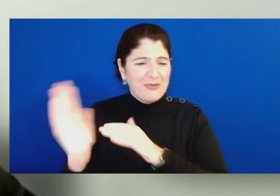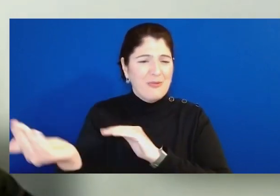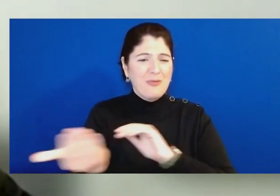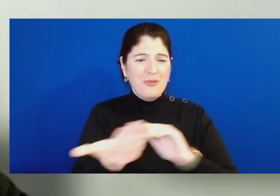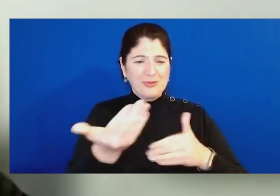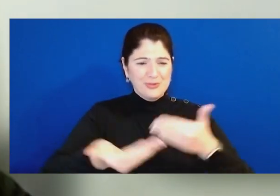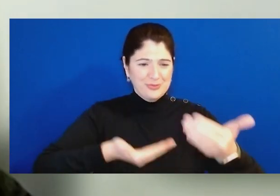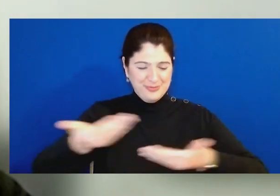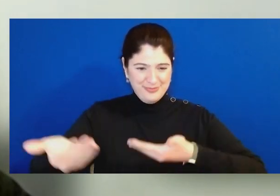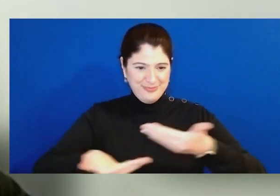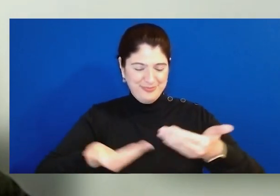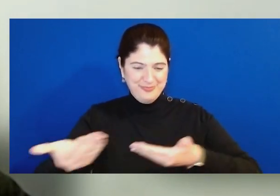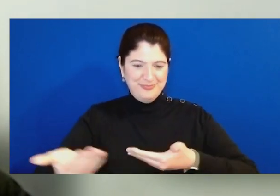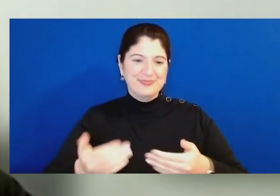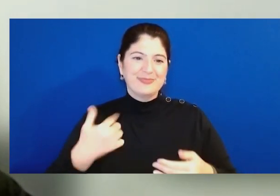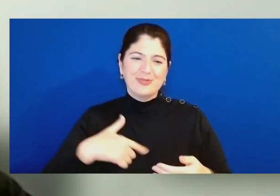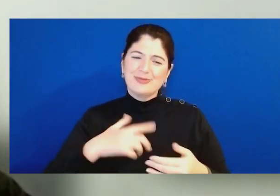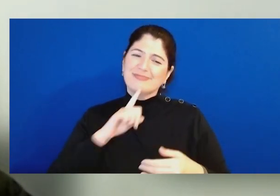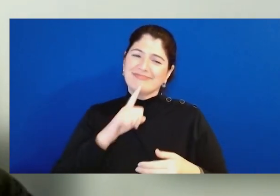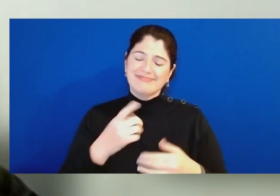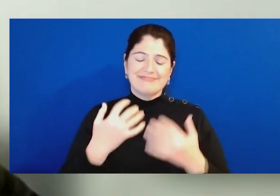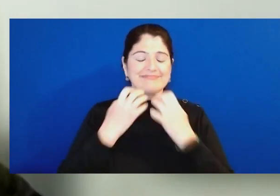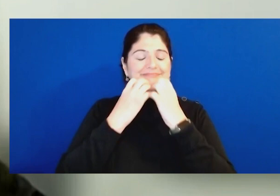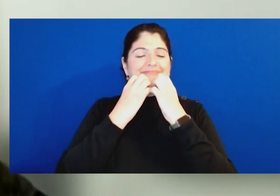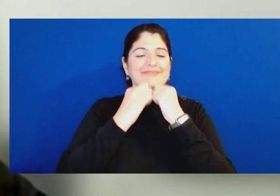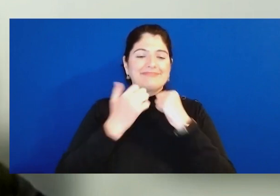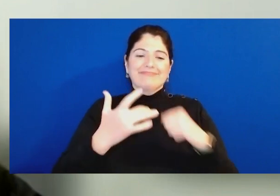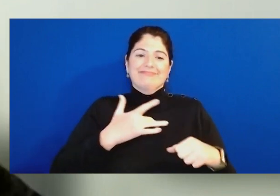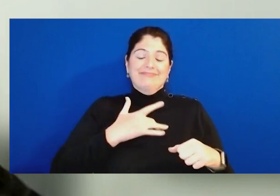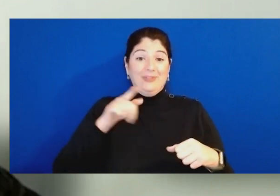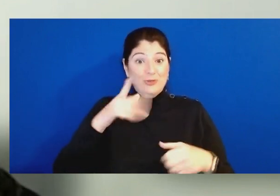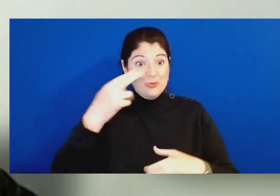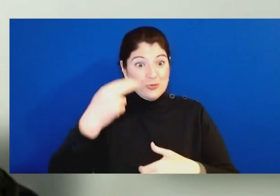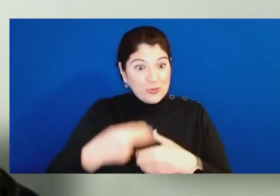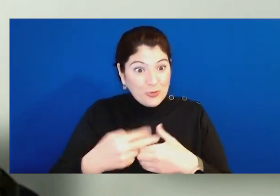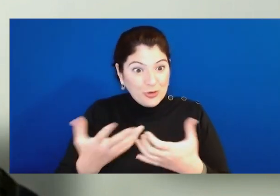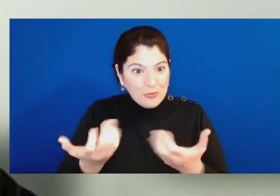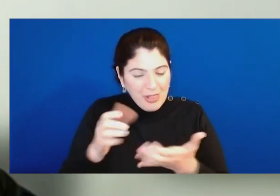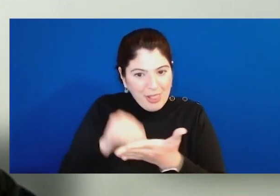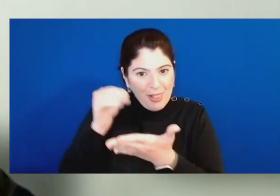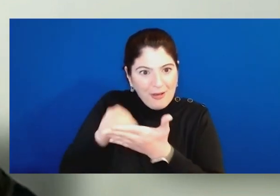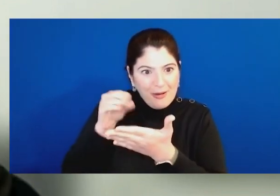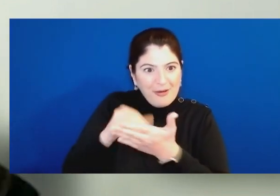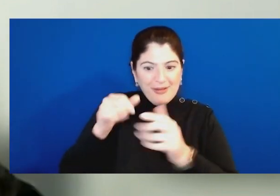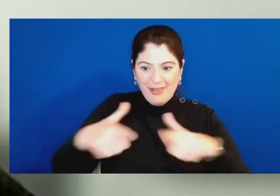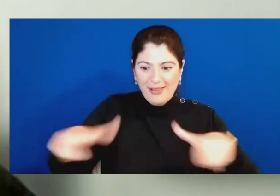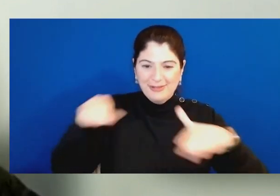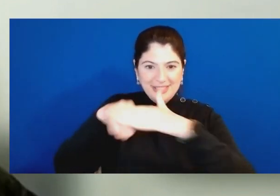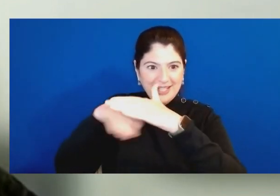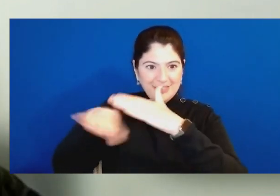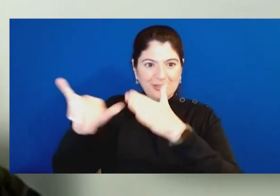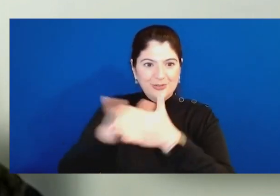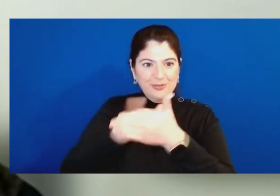We're grateful that you're taking time to join us to learn more about language access rights in New York State and also to give us your feedback.